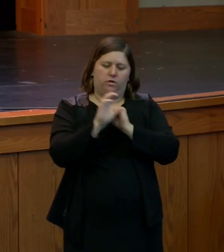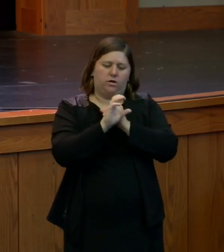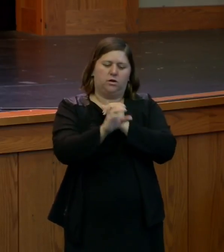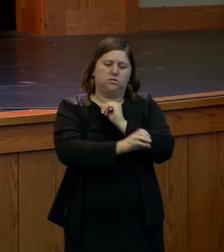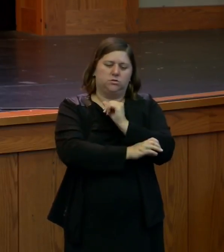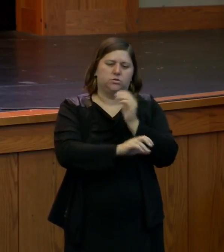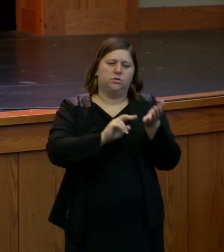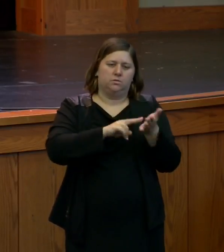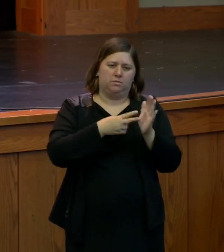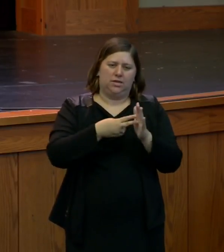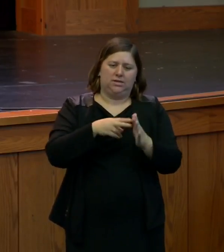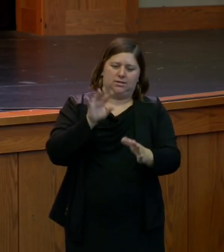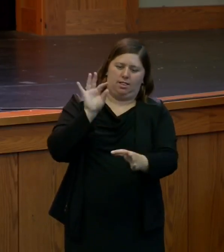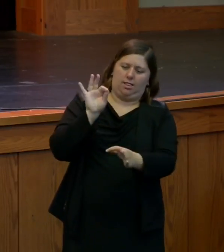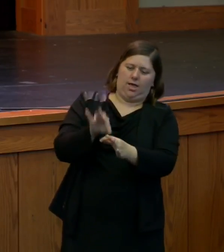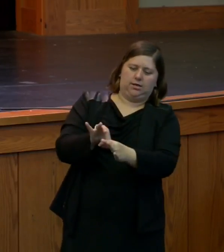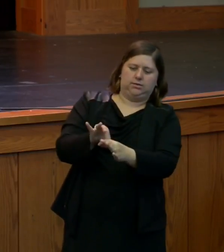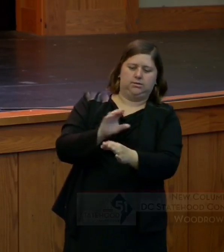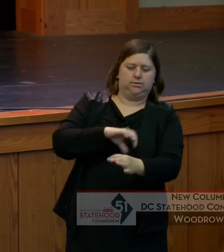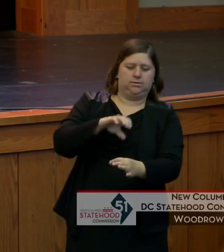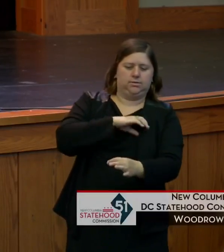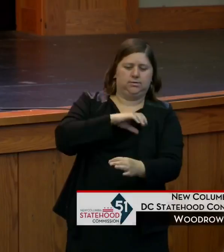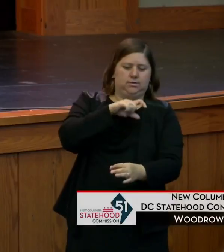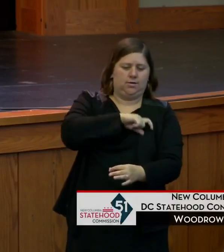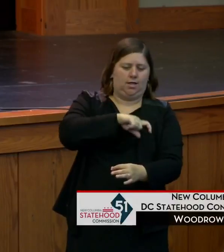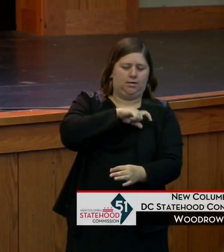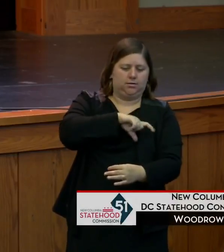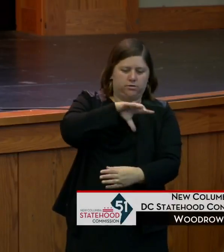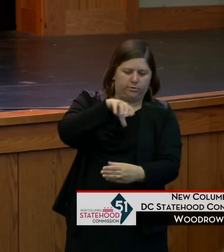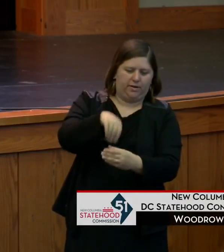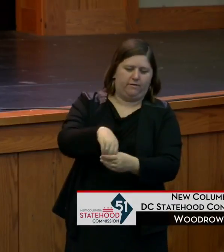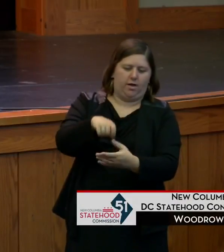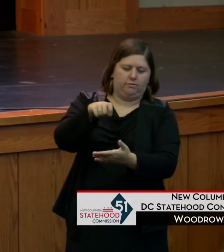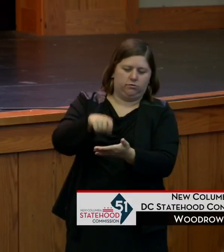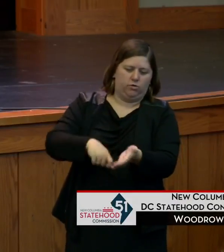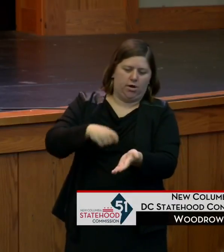DELEGATES WHO CAN PARTICIPATE IN THE DRAFTING OF THIS DOCUMENT.